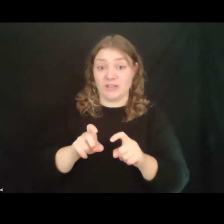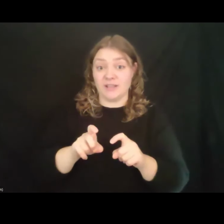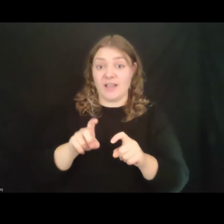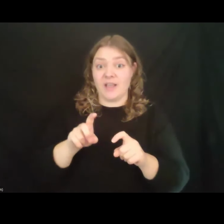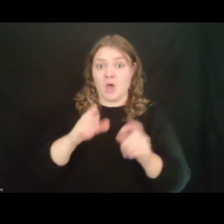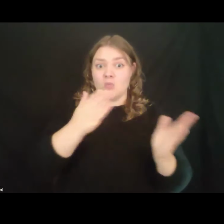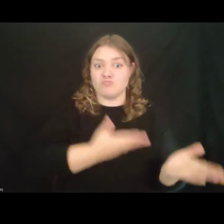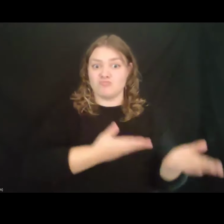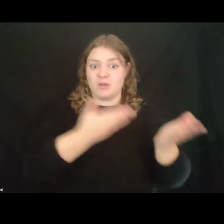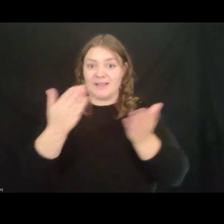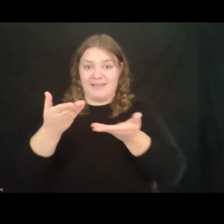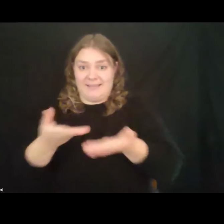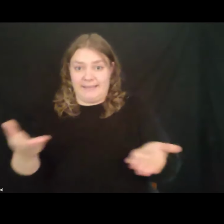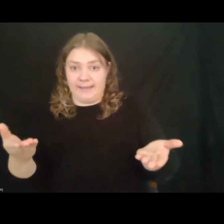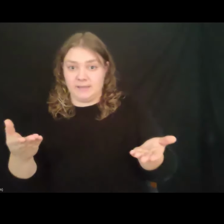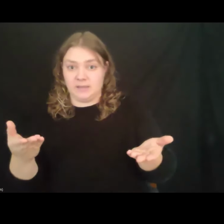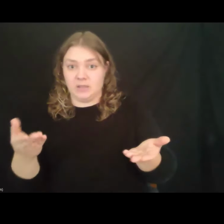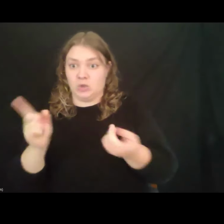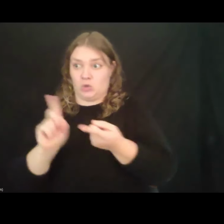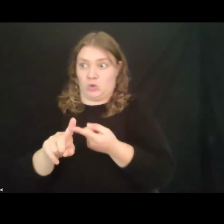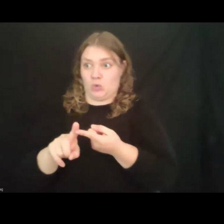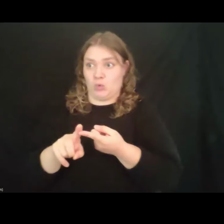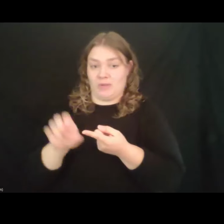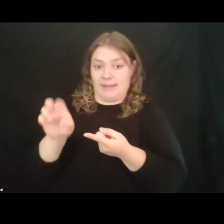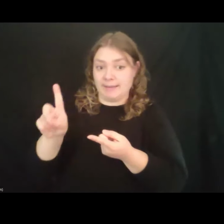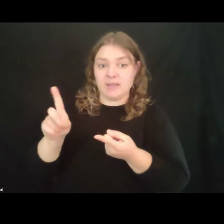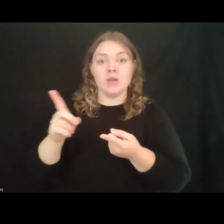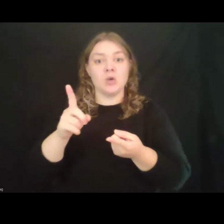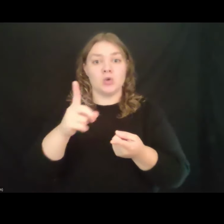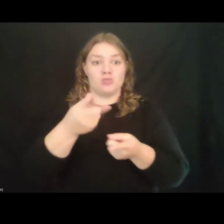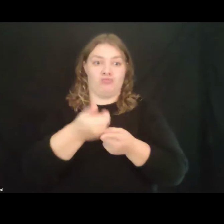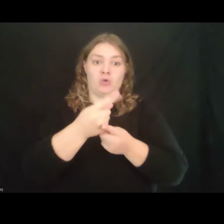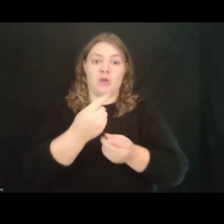to create you have to take ownership of Shifting I don't want to I get into this